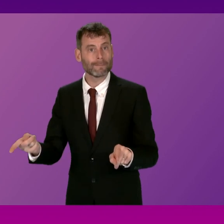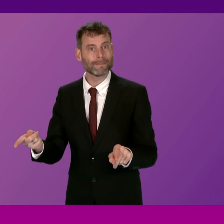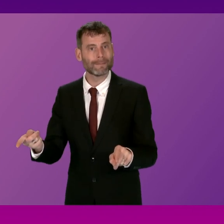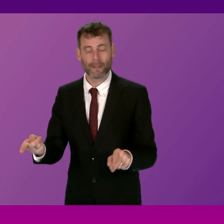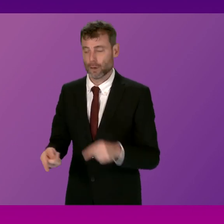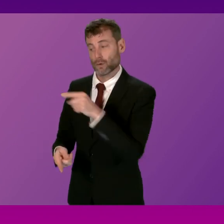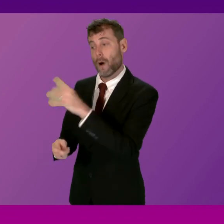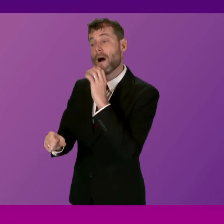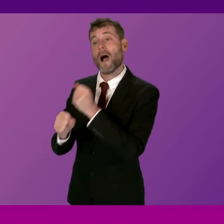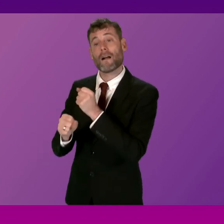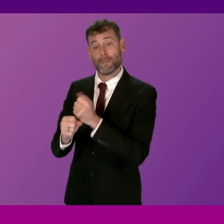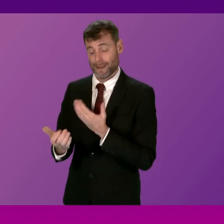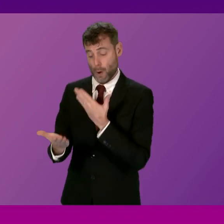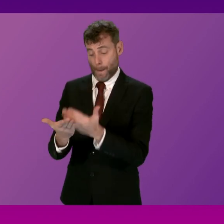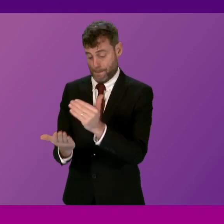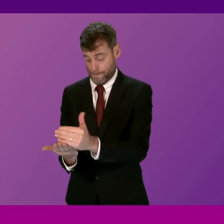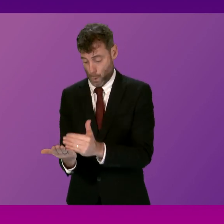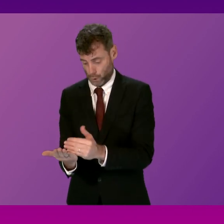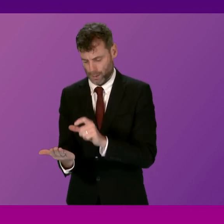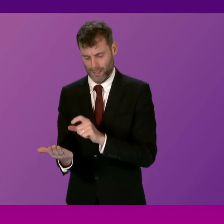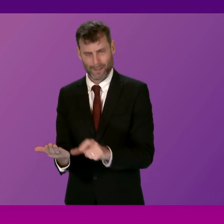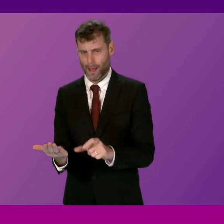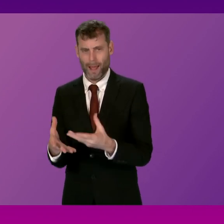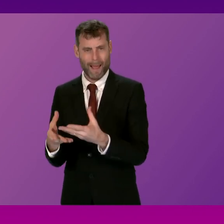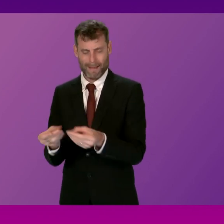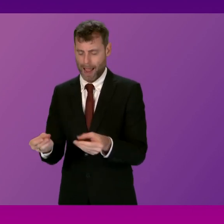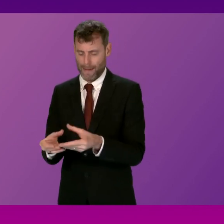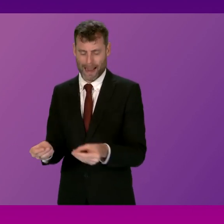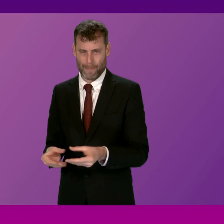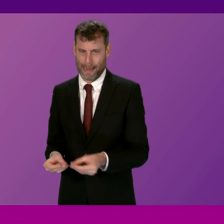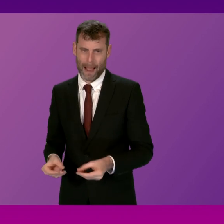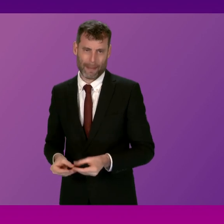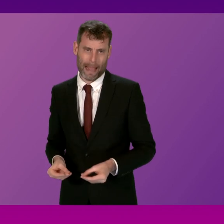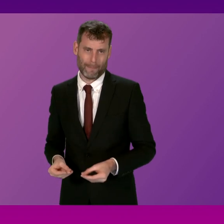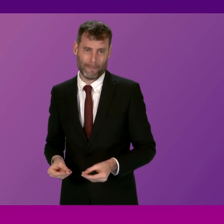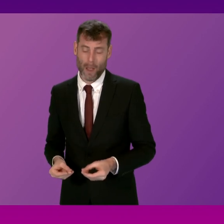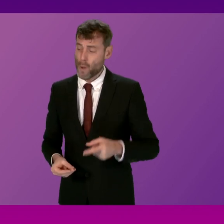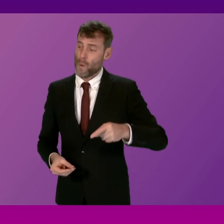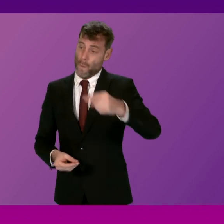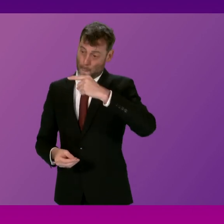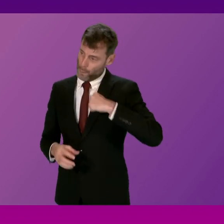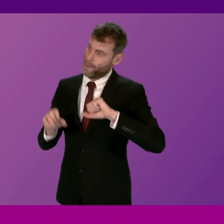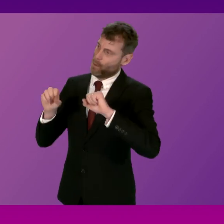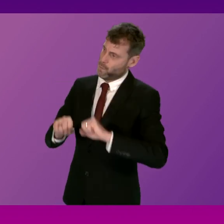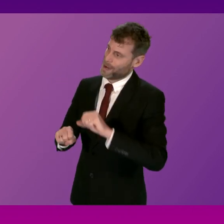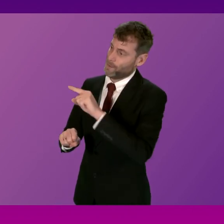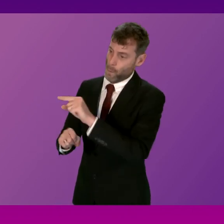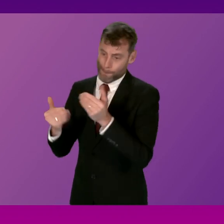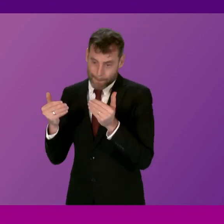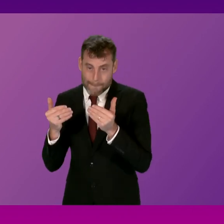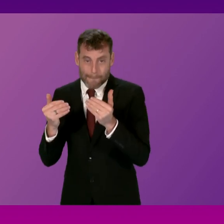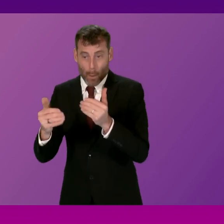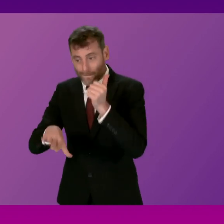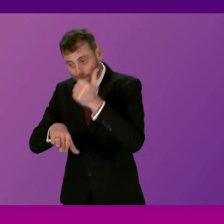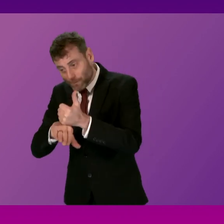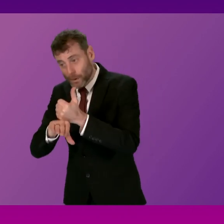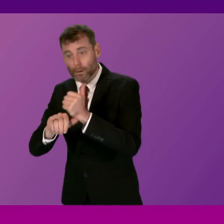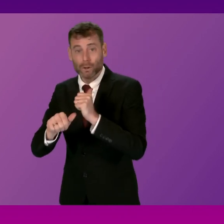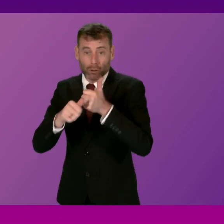Government’s motion and that we are still waiting for a large range of support and interventions